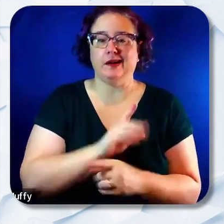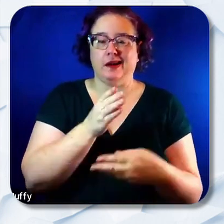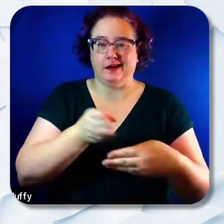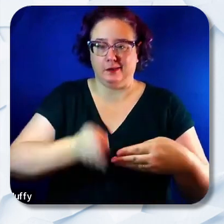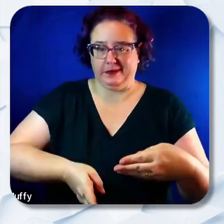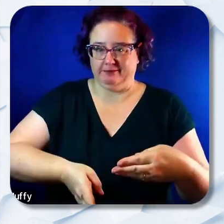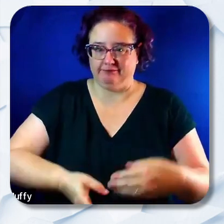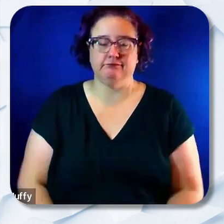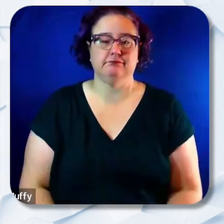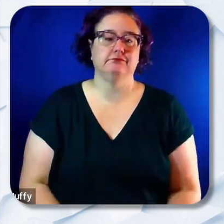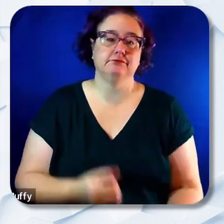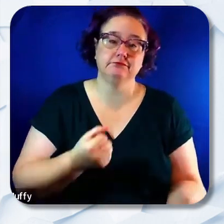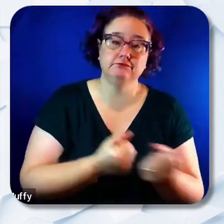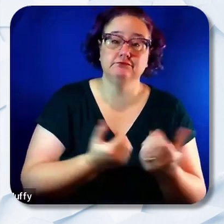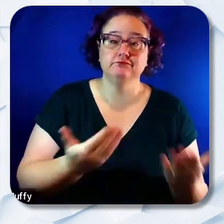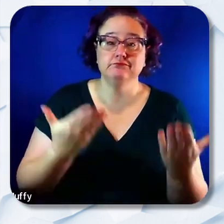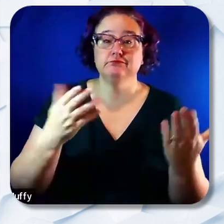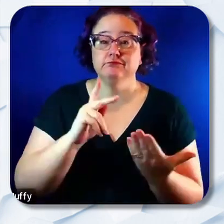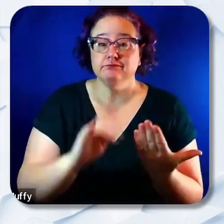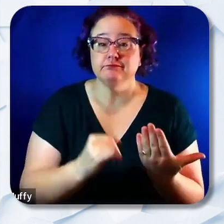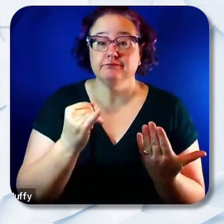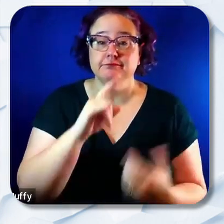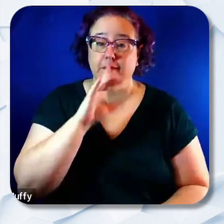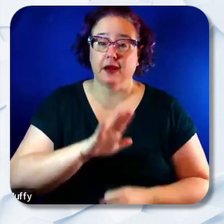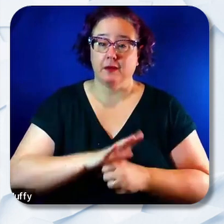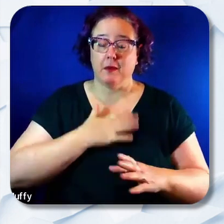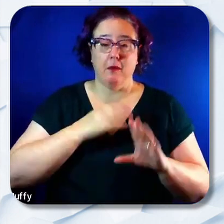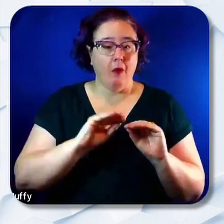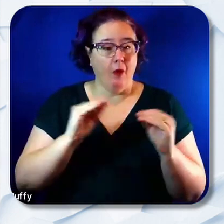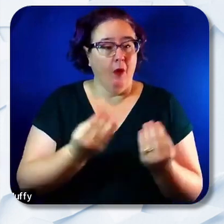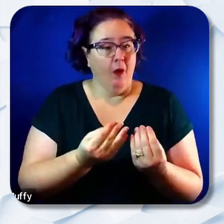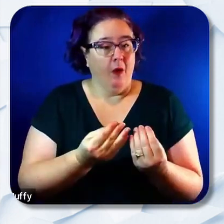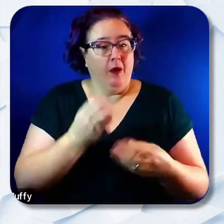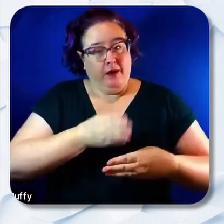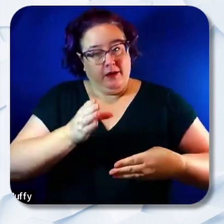I support the proposed project and commit my organization to completing all of the tasks